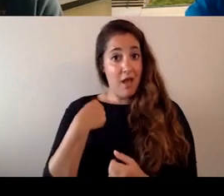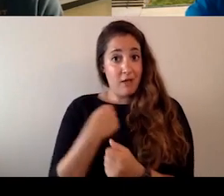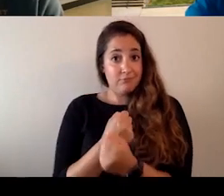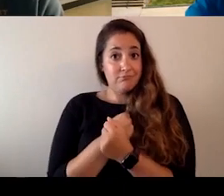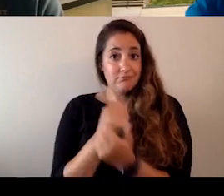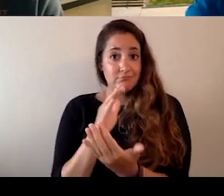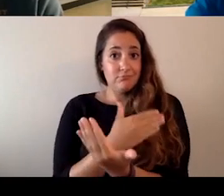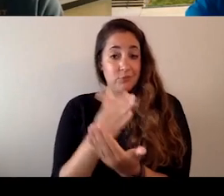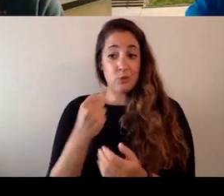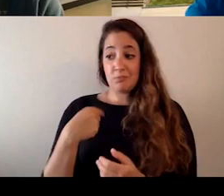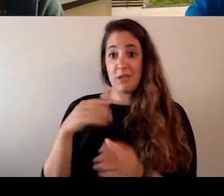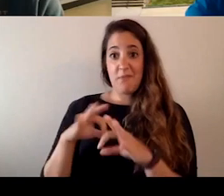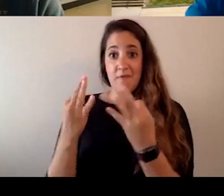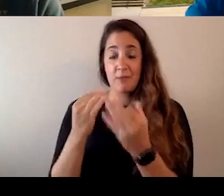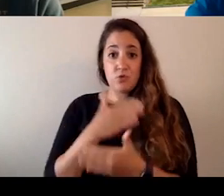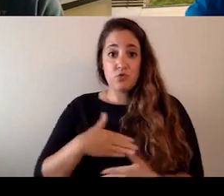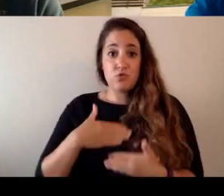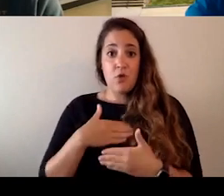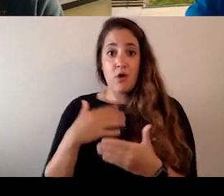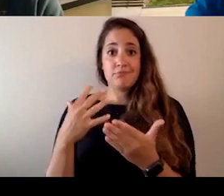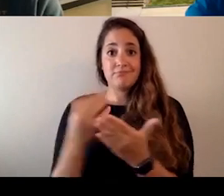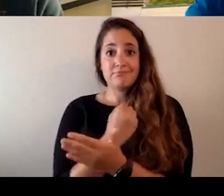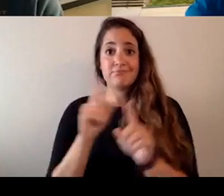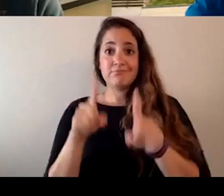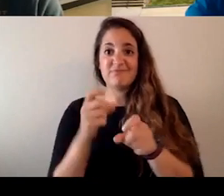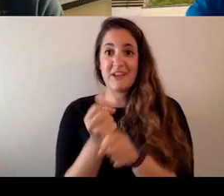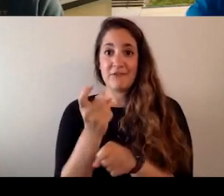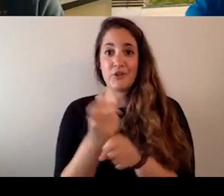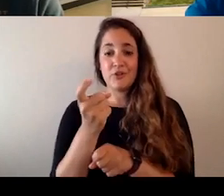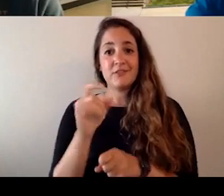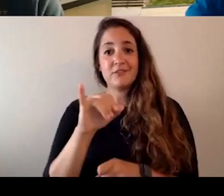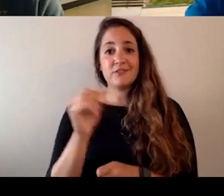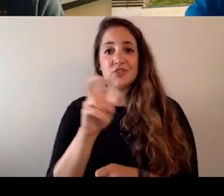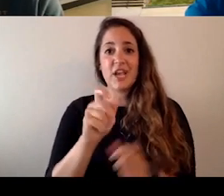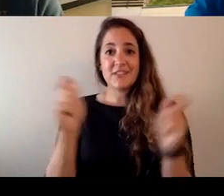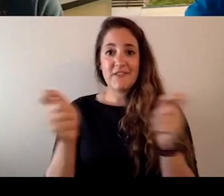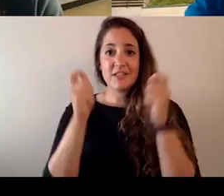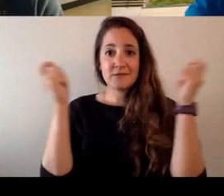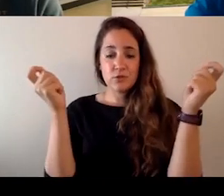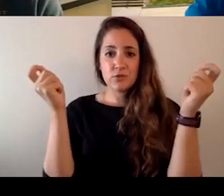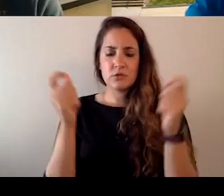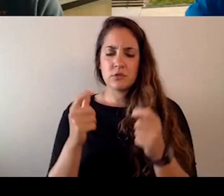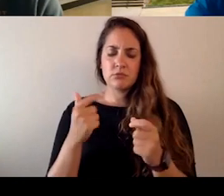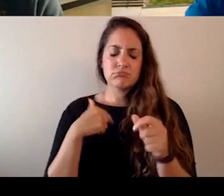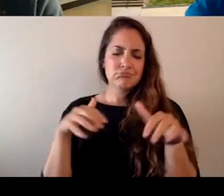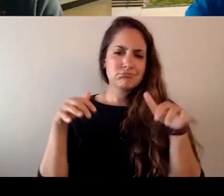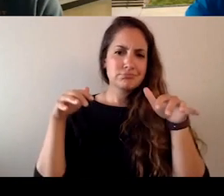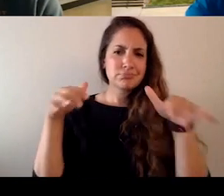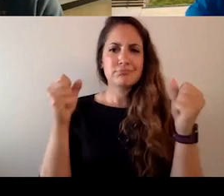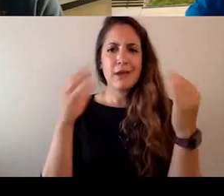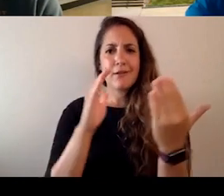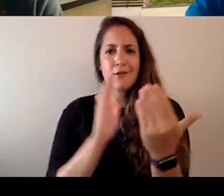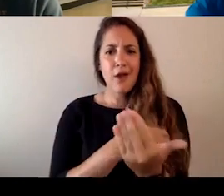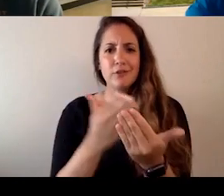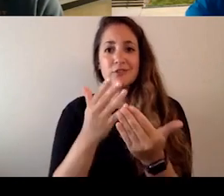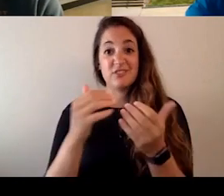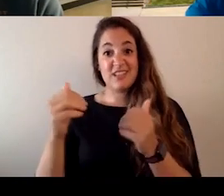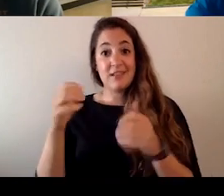enjoy is going to the annual jazz fest every year. There's all this concerts around, and plays at the Geva Theater, etc.